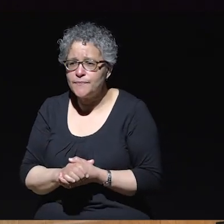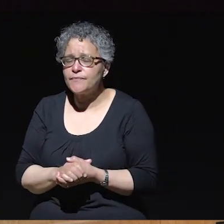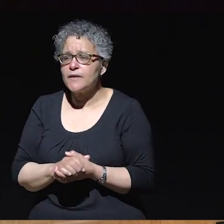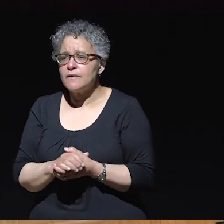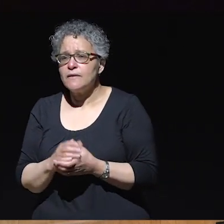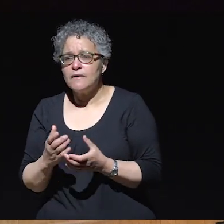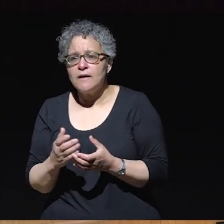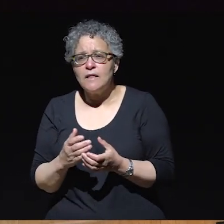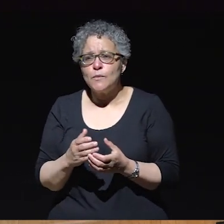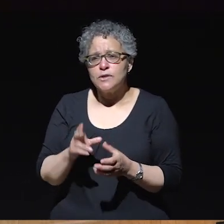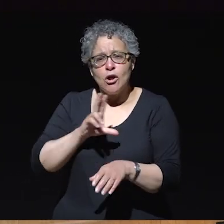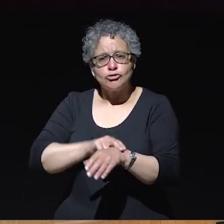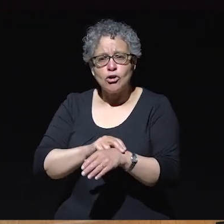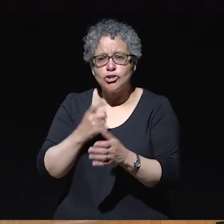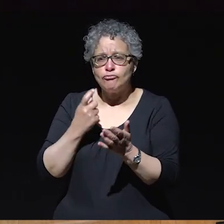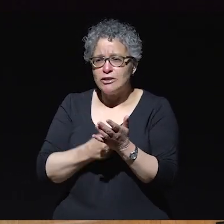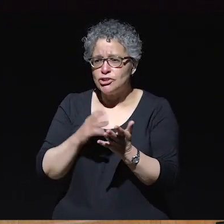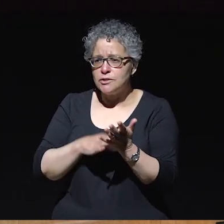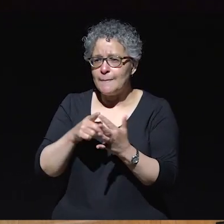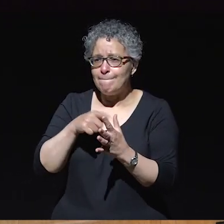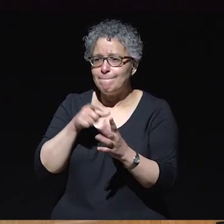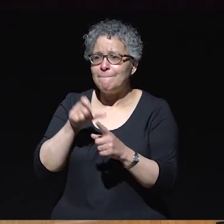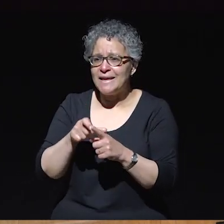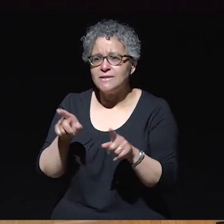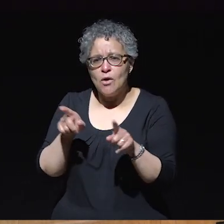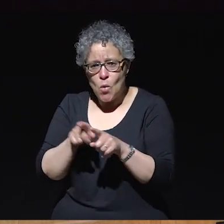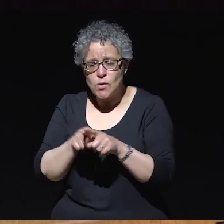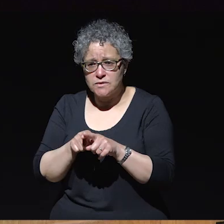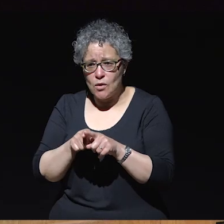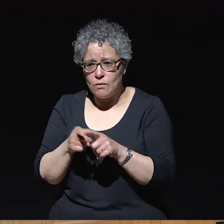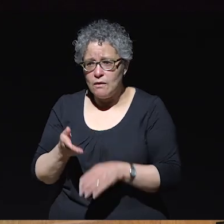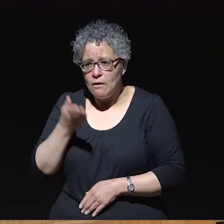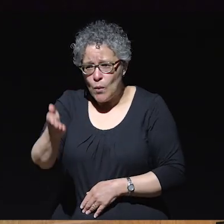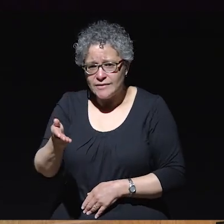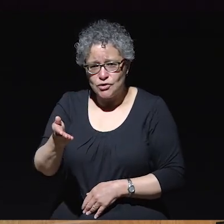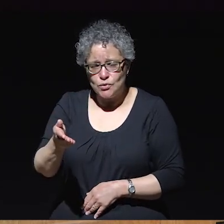was a great collector in his own right and, indeed, was visited by the likes of Antoine Watteau,